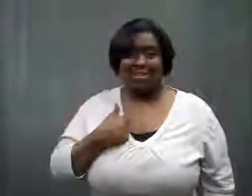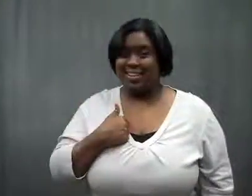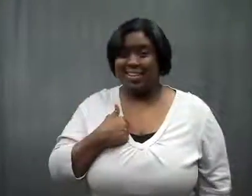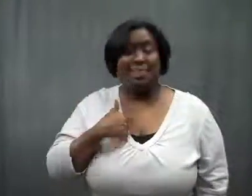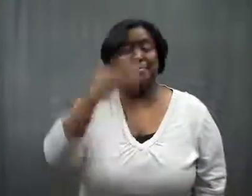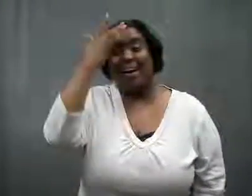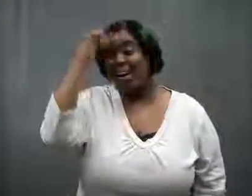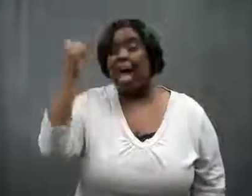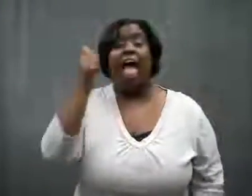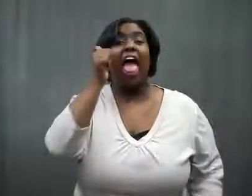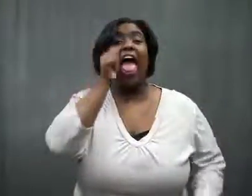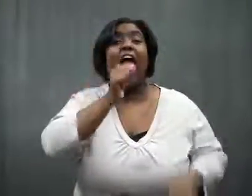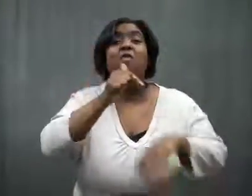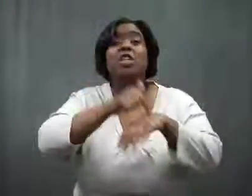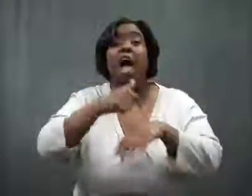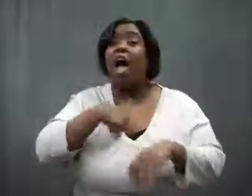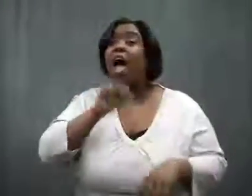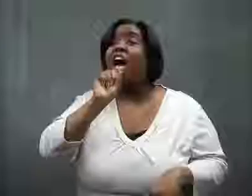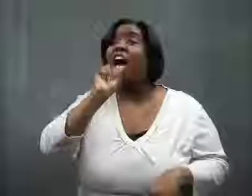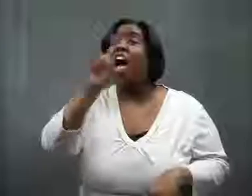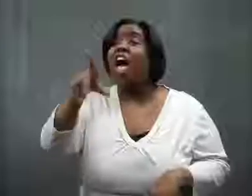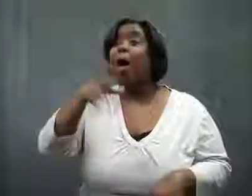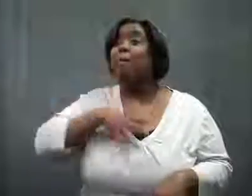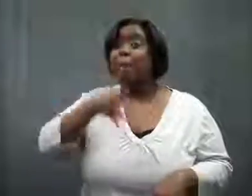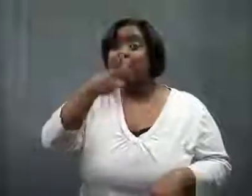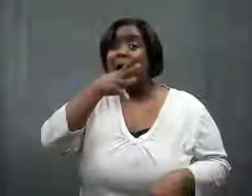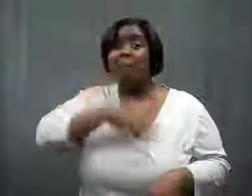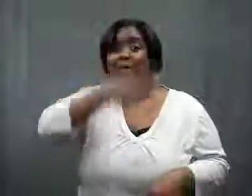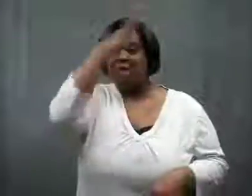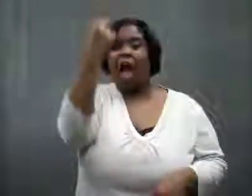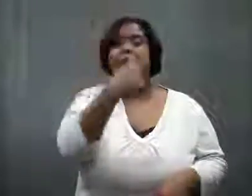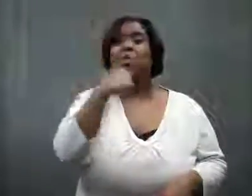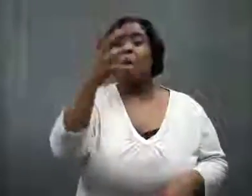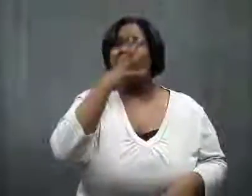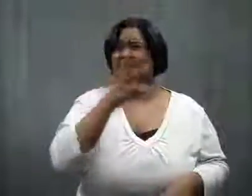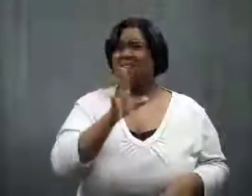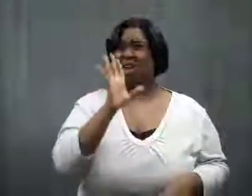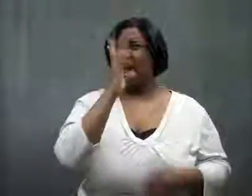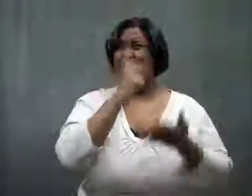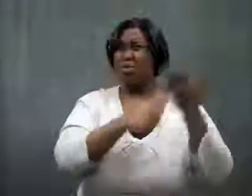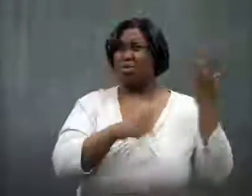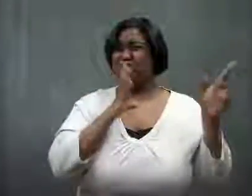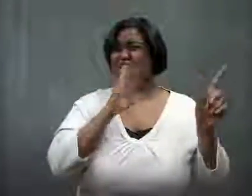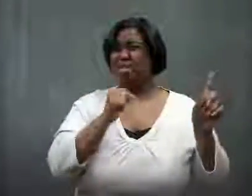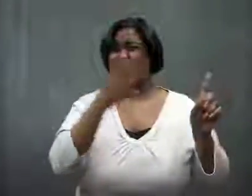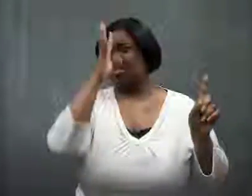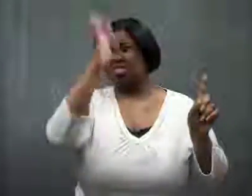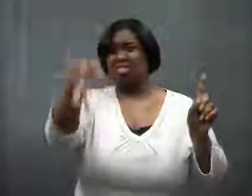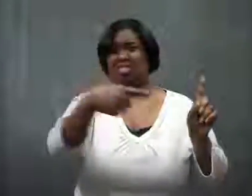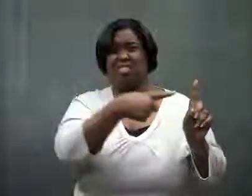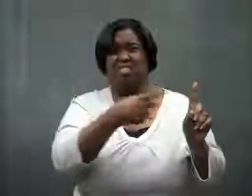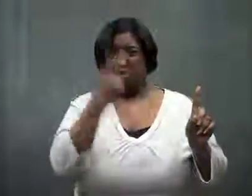Whenever I did tell her, my dad would say, "I have no idea what she's talking about. She's making it up!